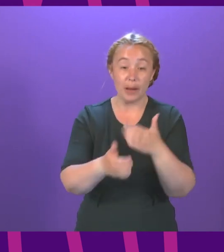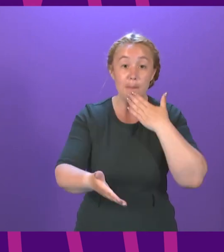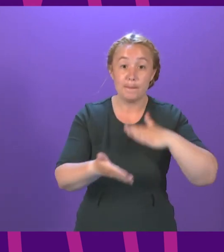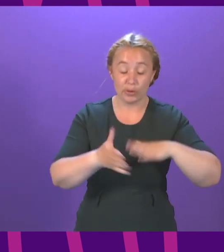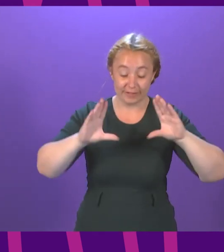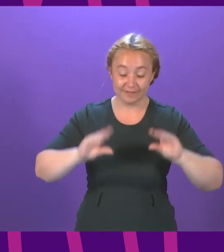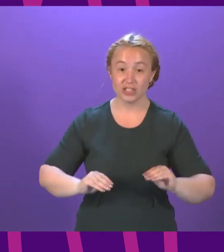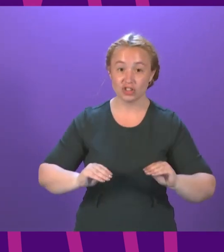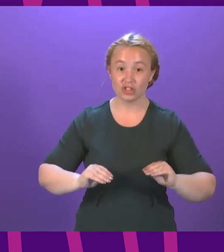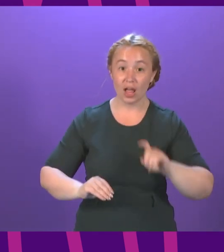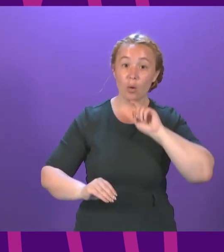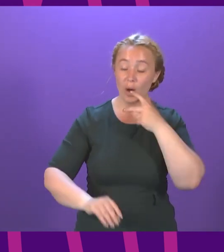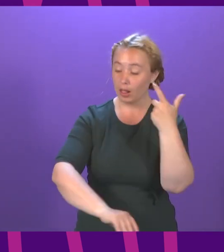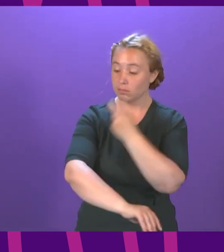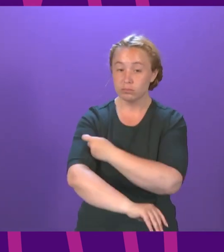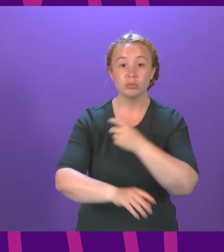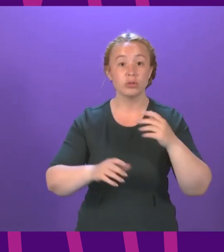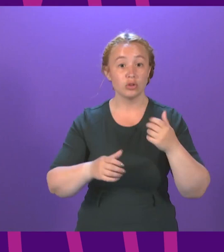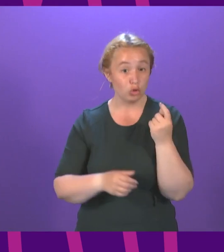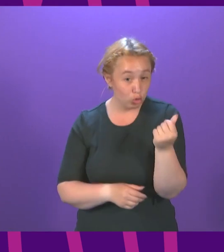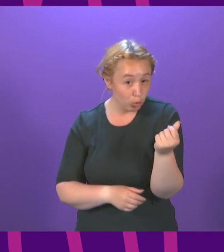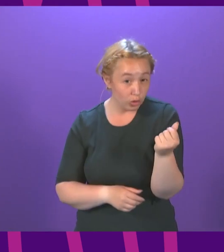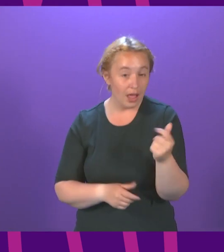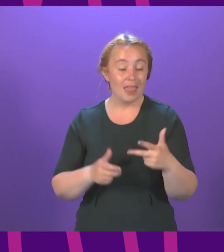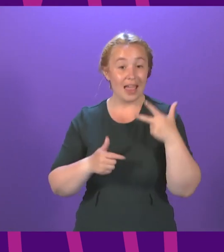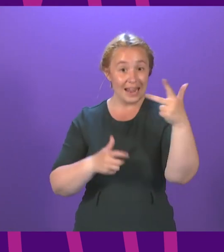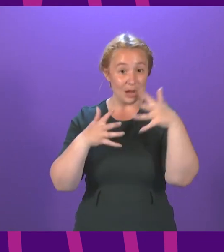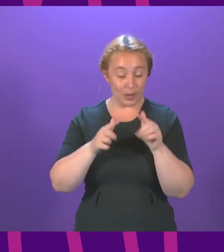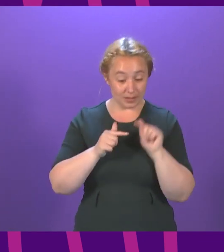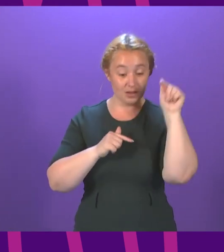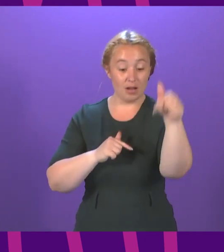their first dose shortly and their second dose eight weeks after that. That is the key priority.